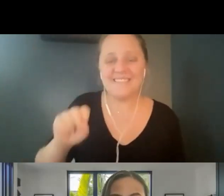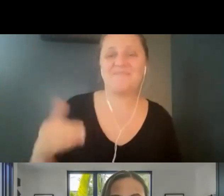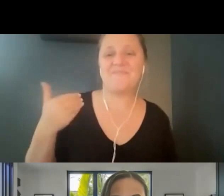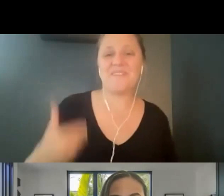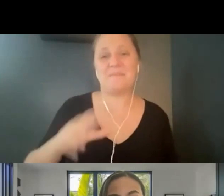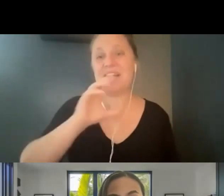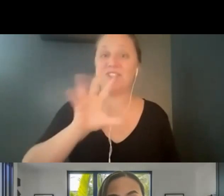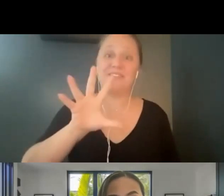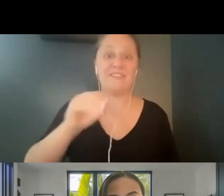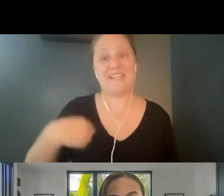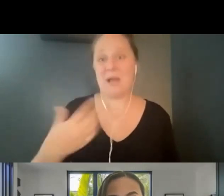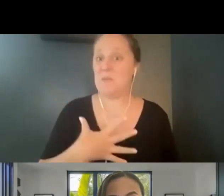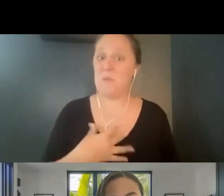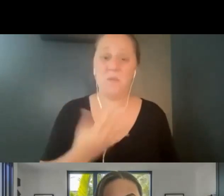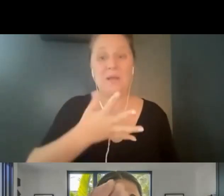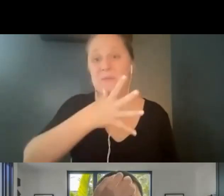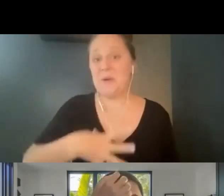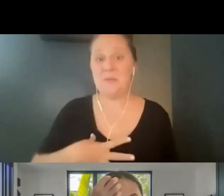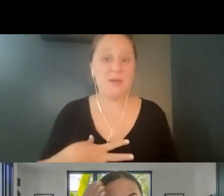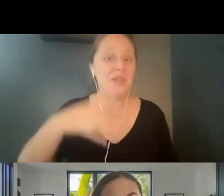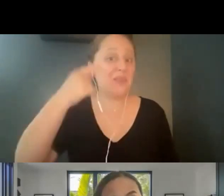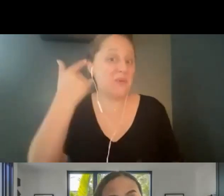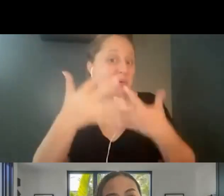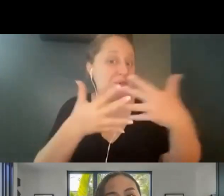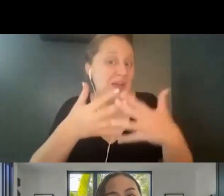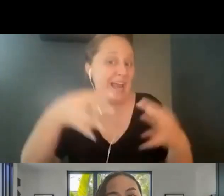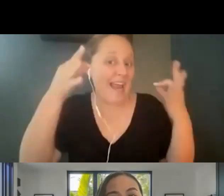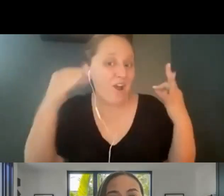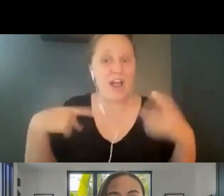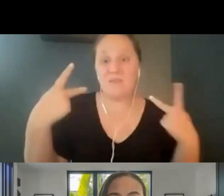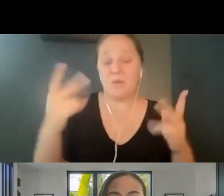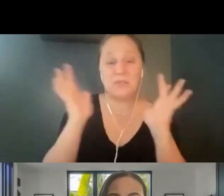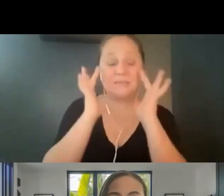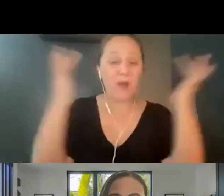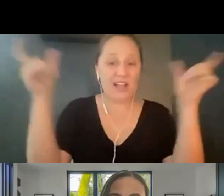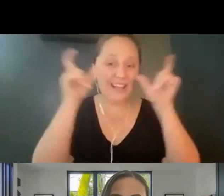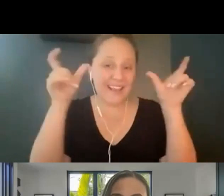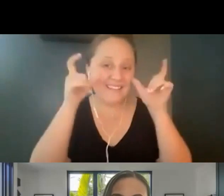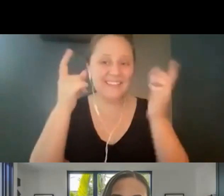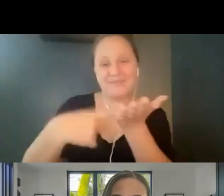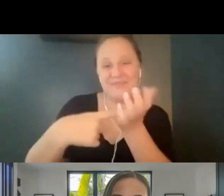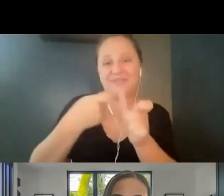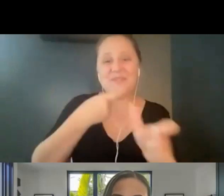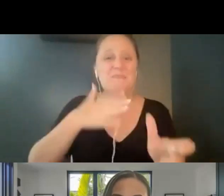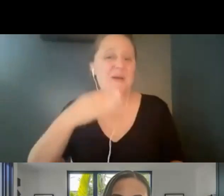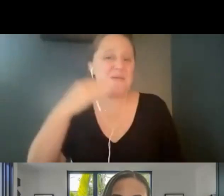old white woman with silver gray hair, wearing purple sparkly glasses. I'm talking to you from my home office. I've got a poster on the wall behind me